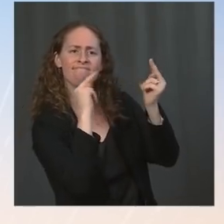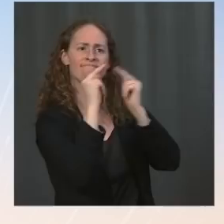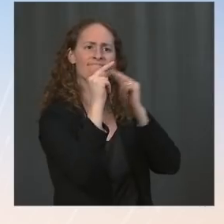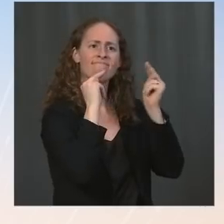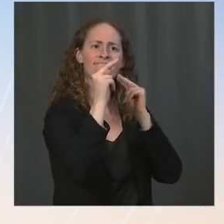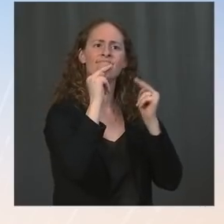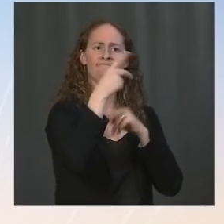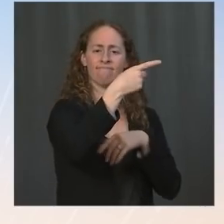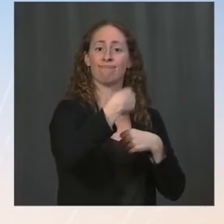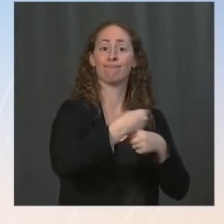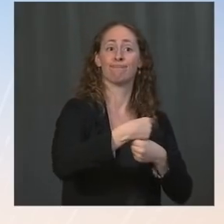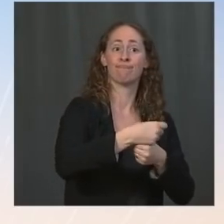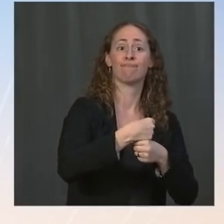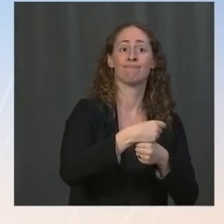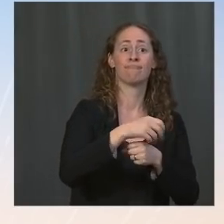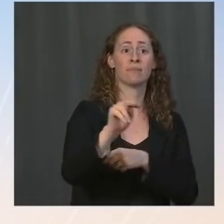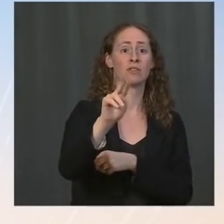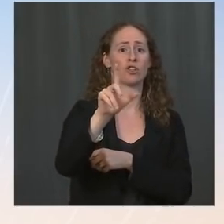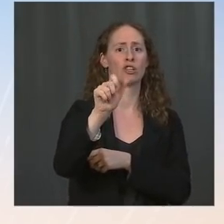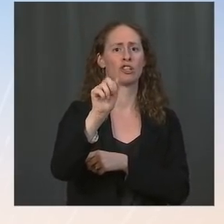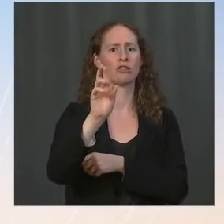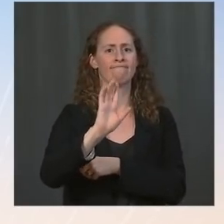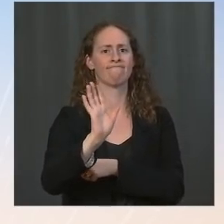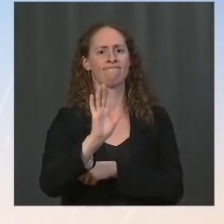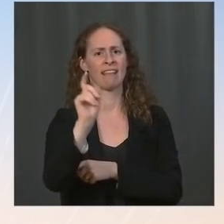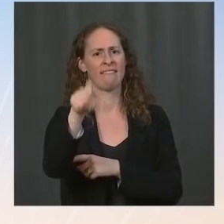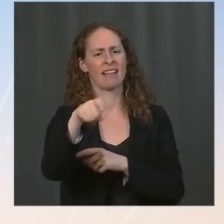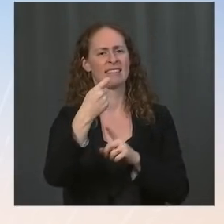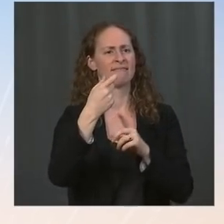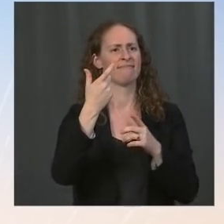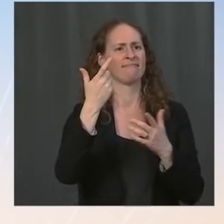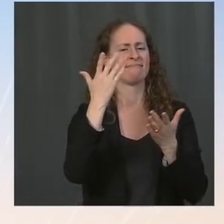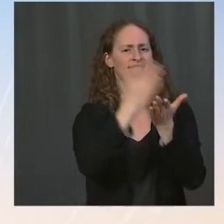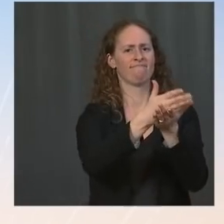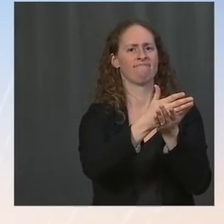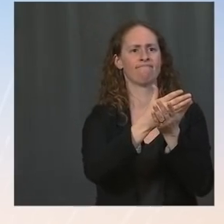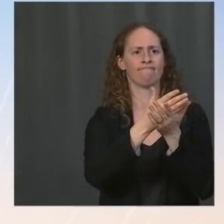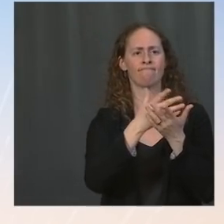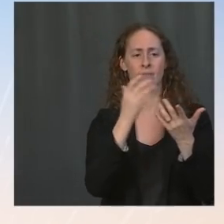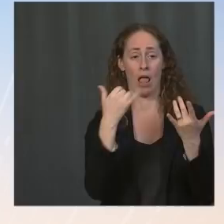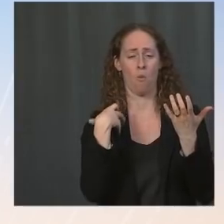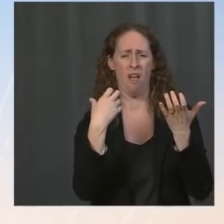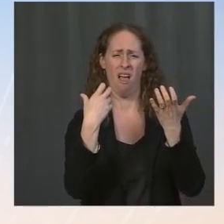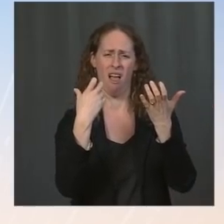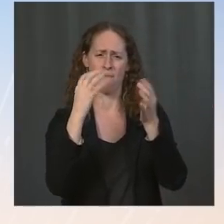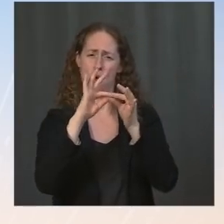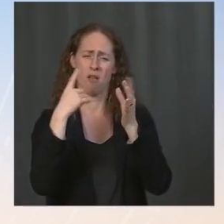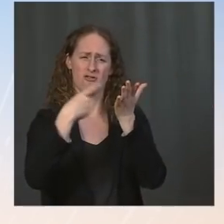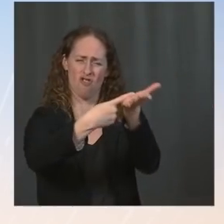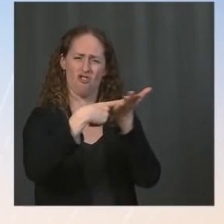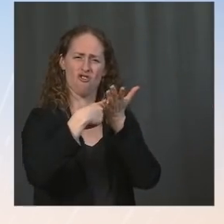We continue to seek dialogue with the DPRK so we can address this reported activity and the full range of issues related to denuclearization.